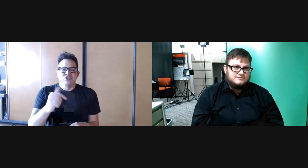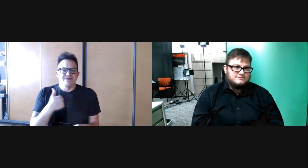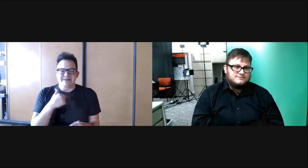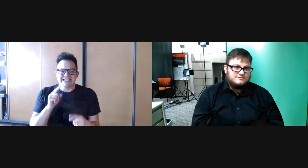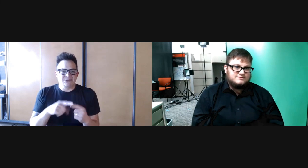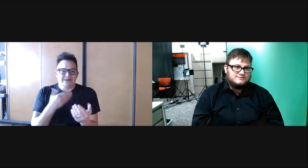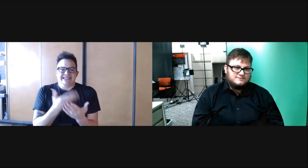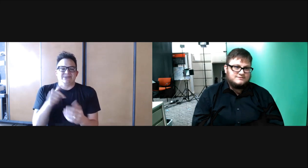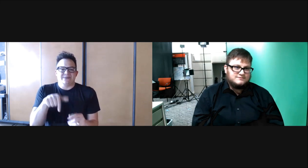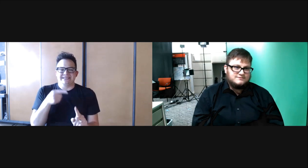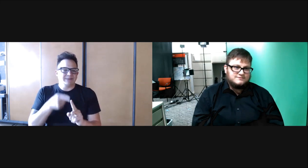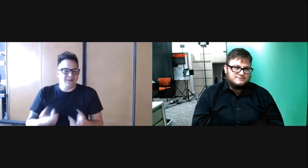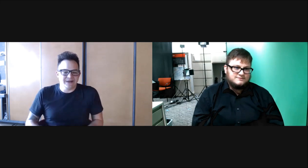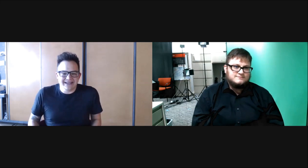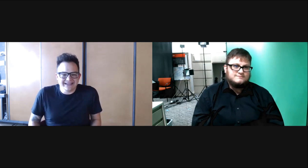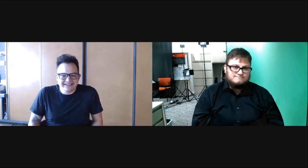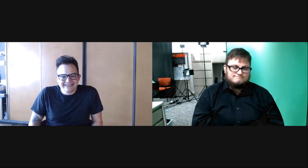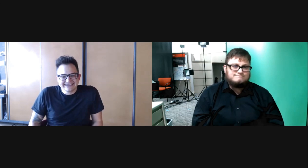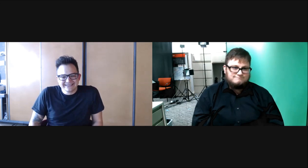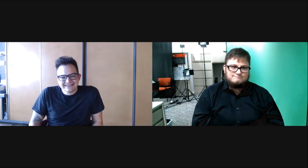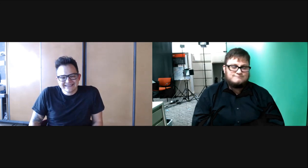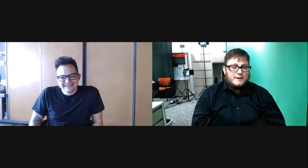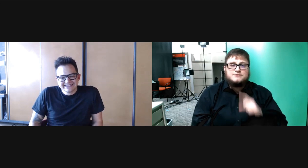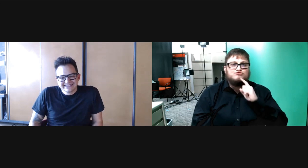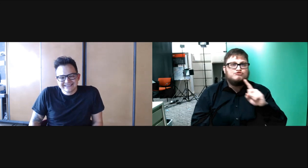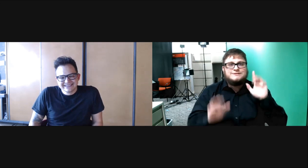to this point.